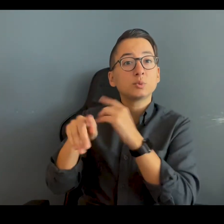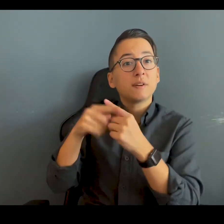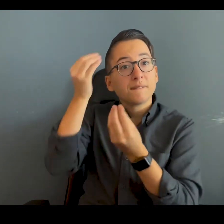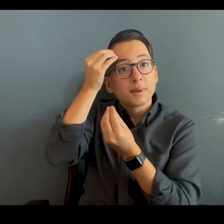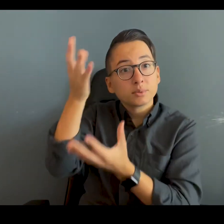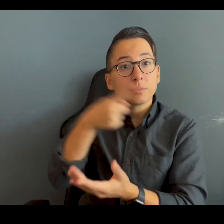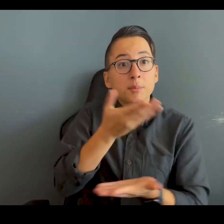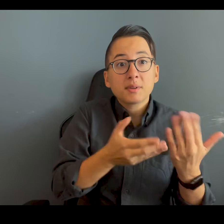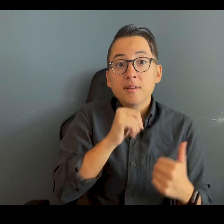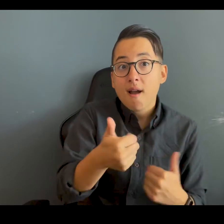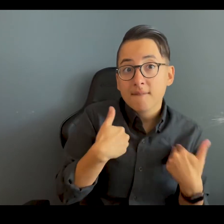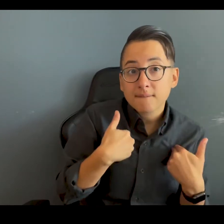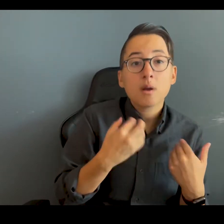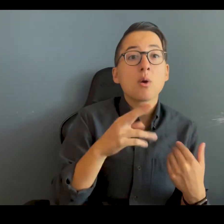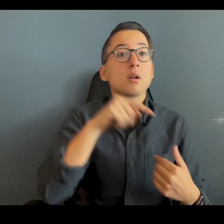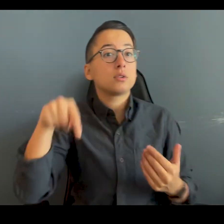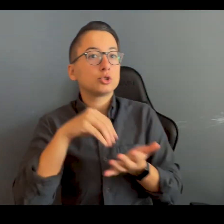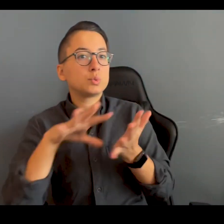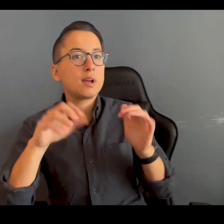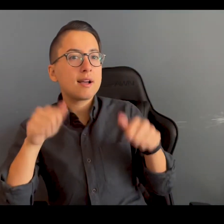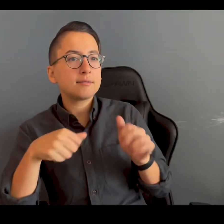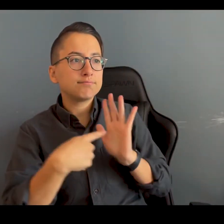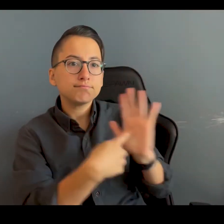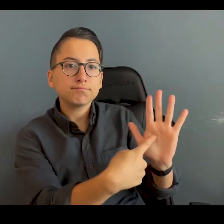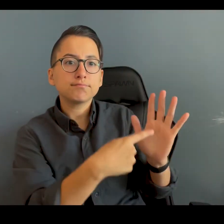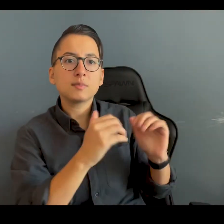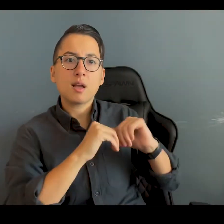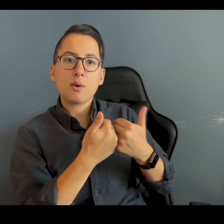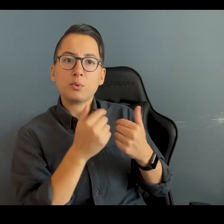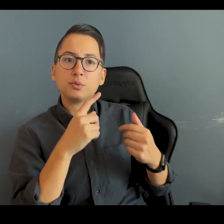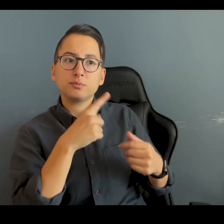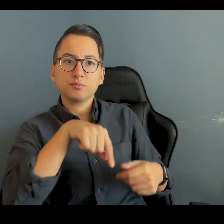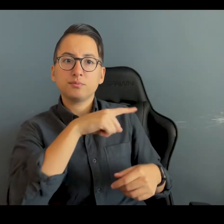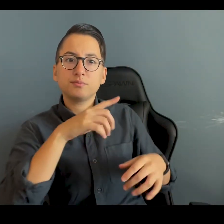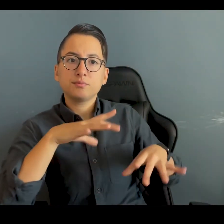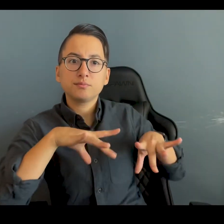and process their own, with new information they are able to access.